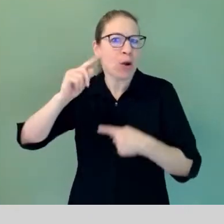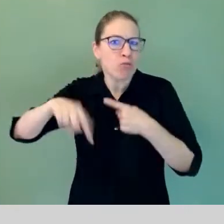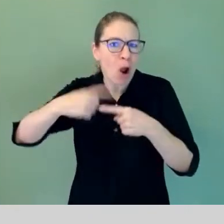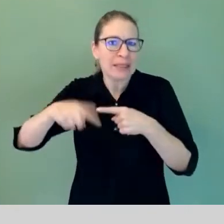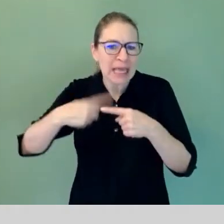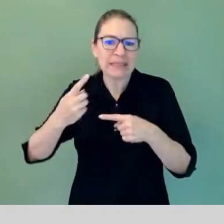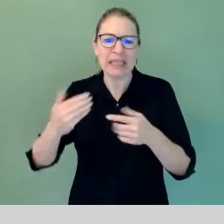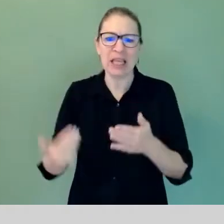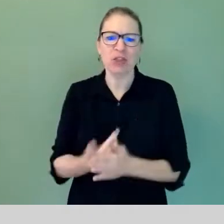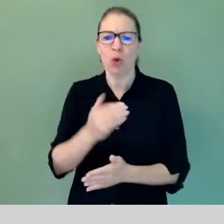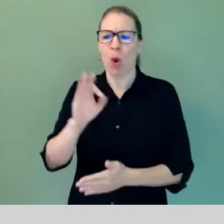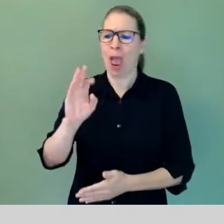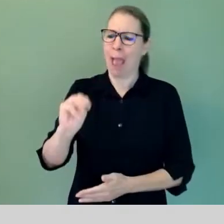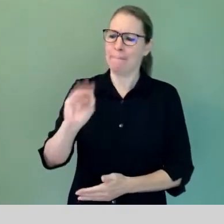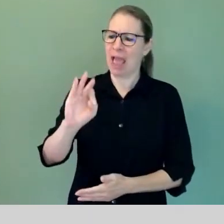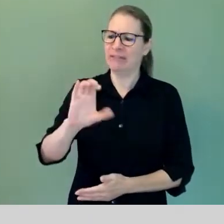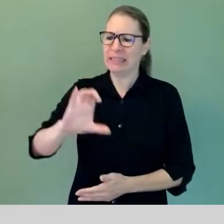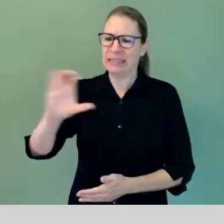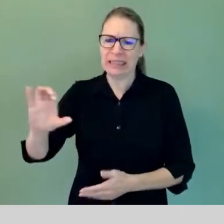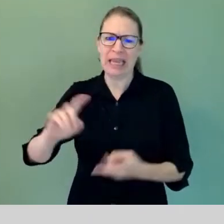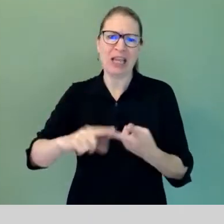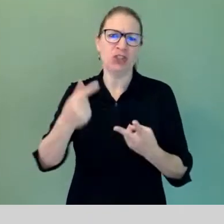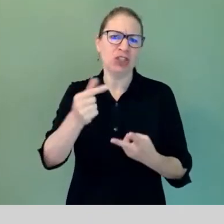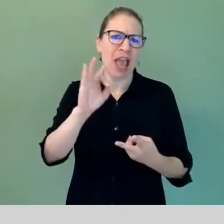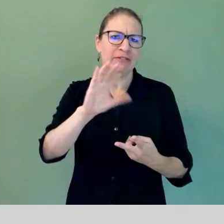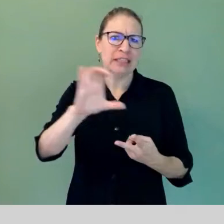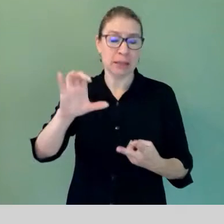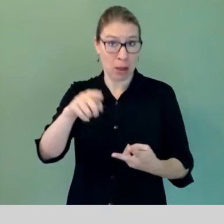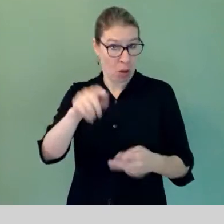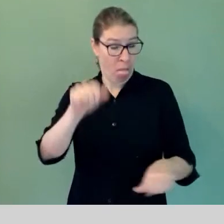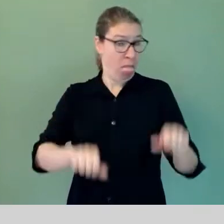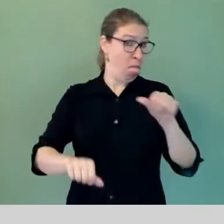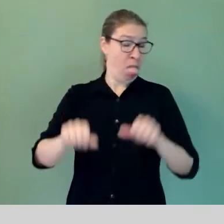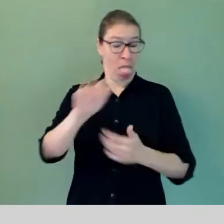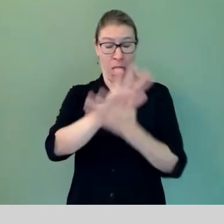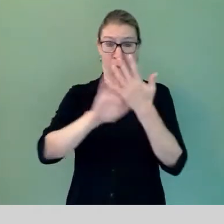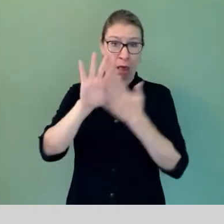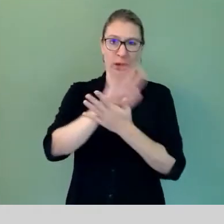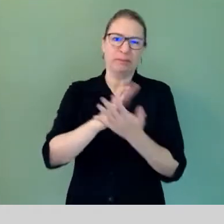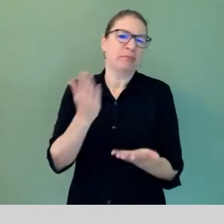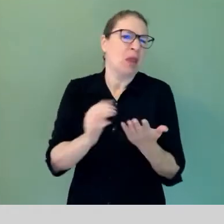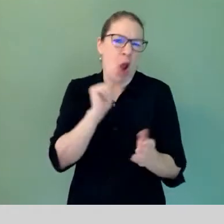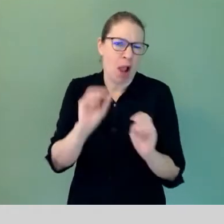what is this MFC, CG, FCC, spectral, all of this, you know, may not be clear.